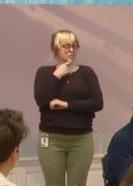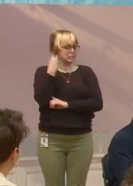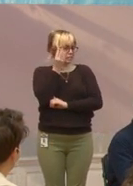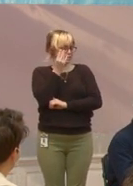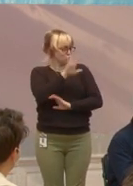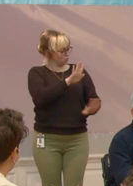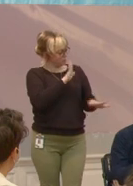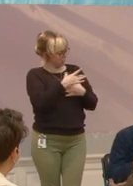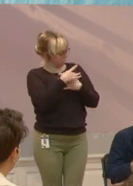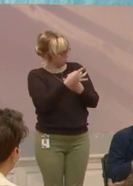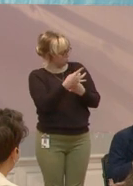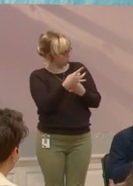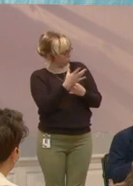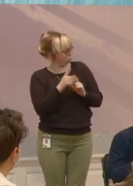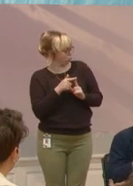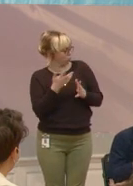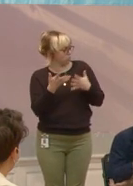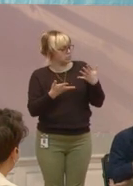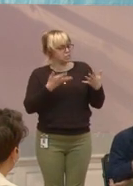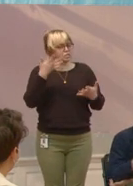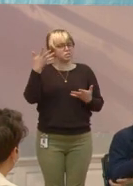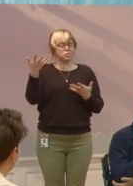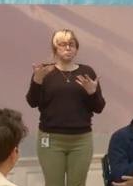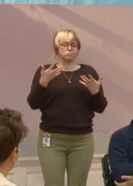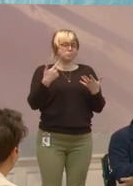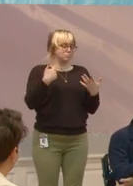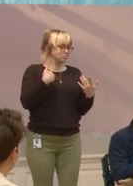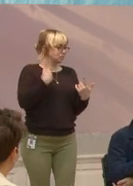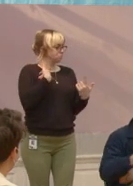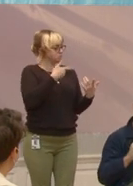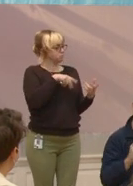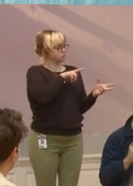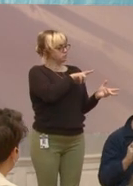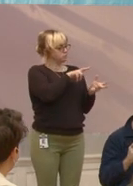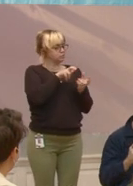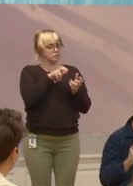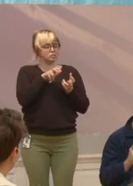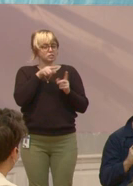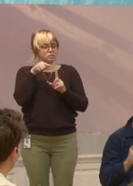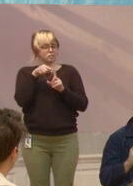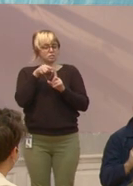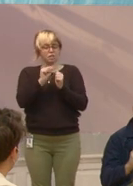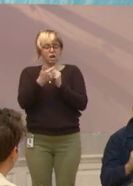interesting to I'm going to riff from what you said in terms of how to introduce